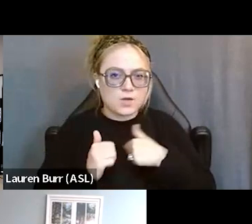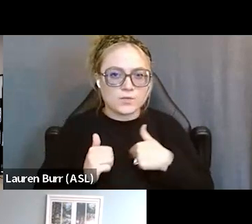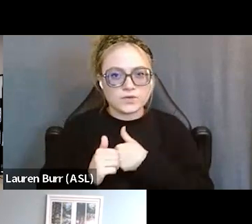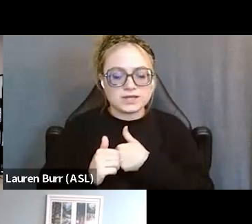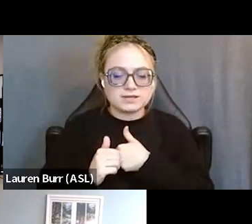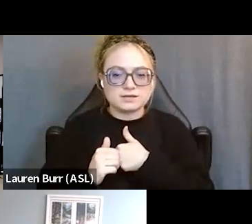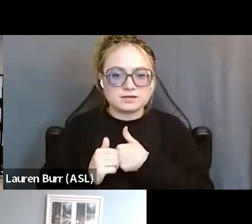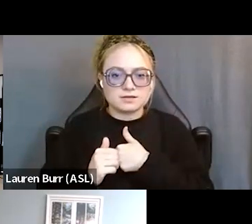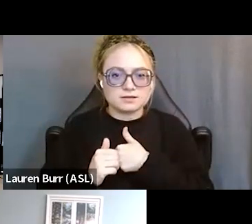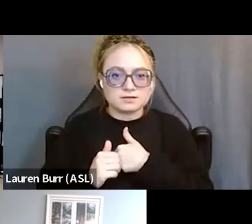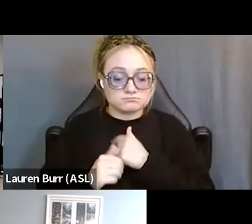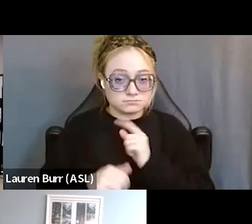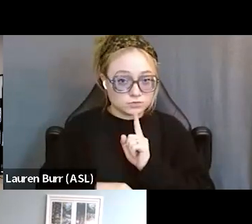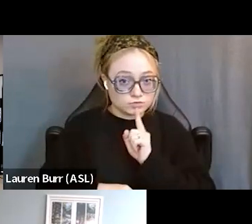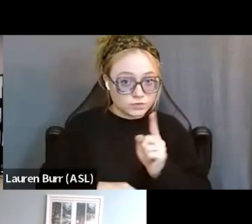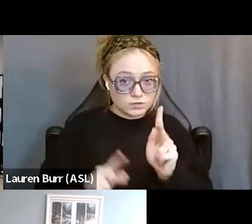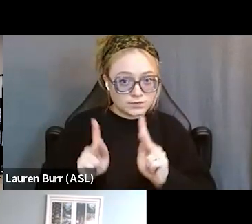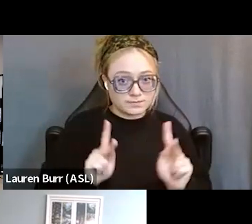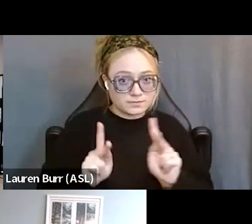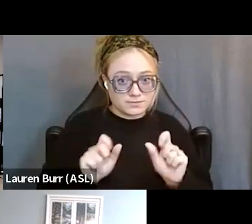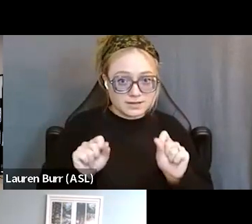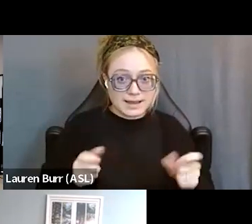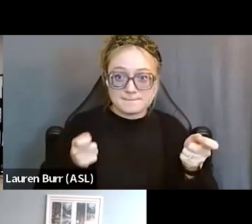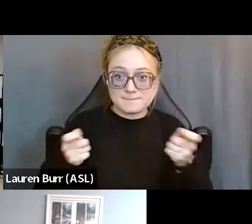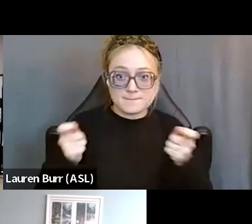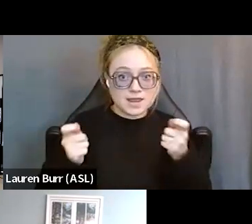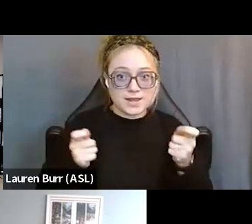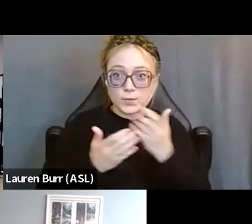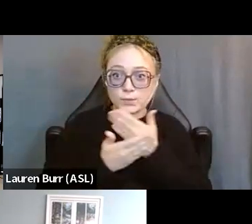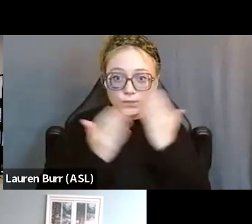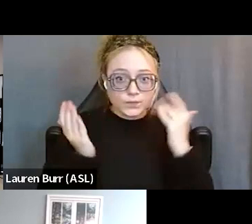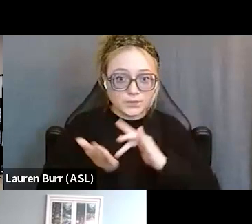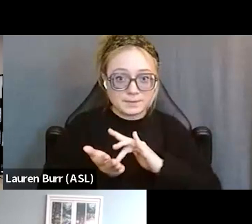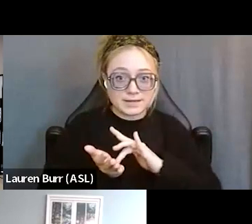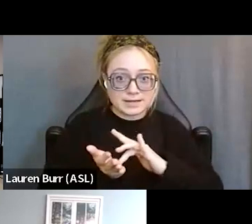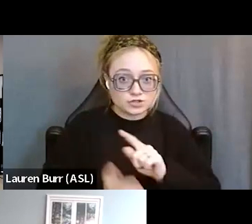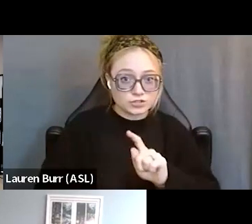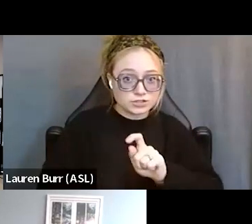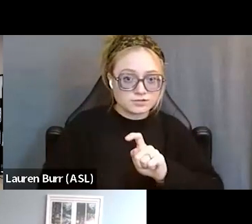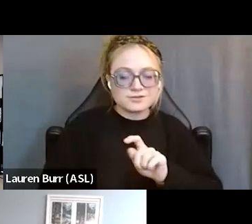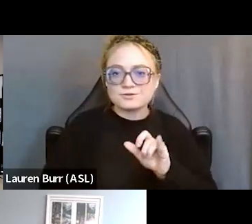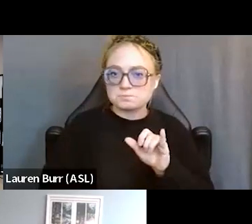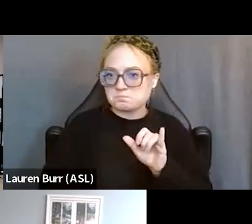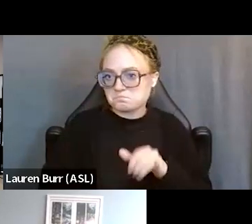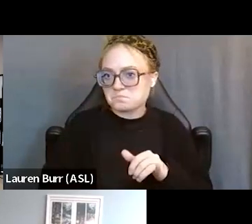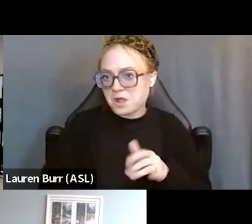is it true that people can manage without medications? And so I wanna speak to that just briefly.